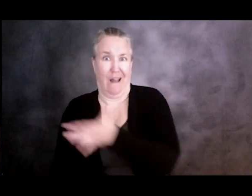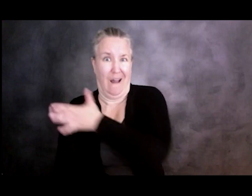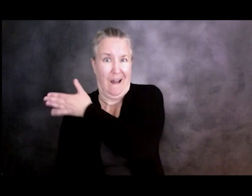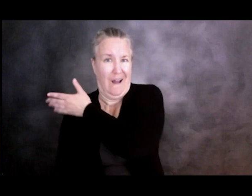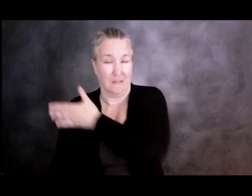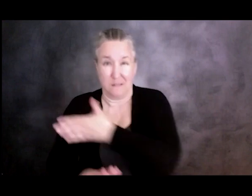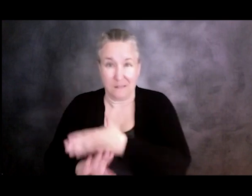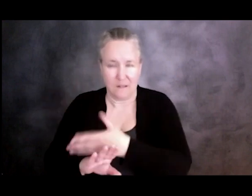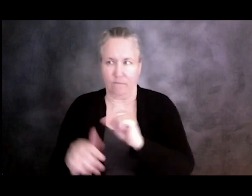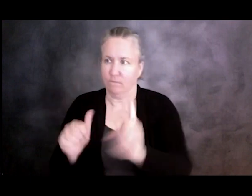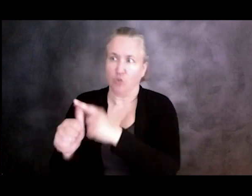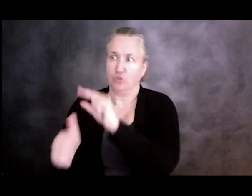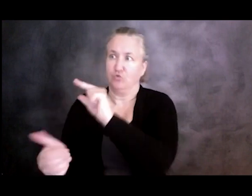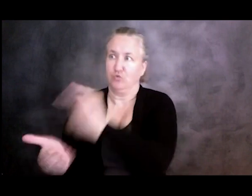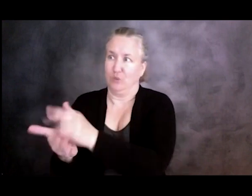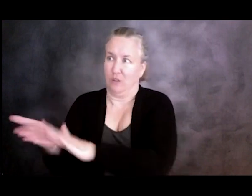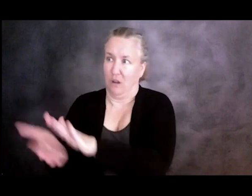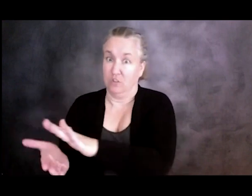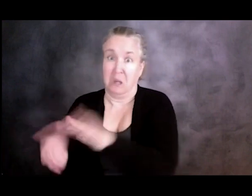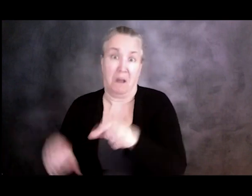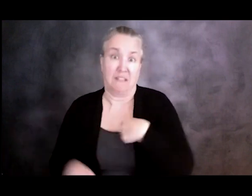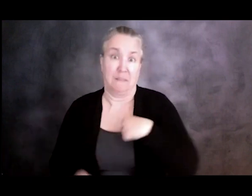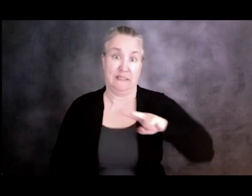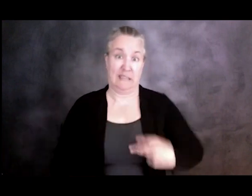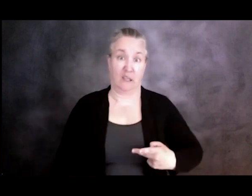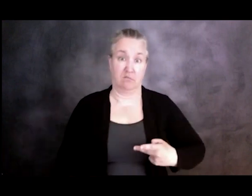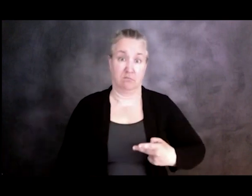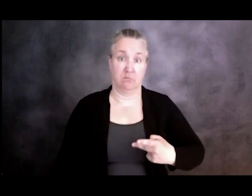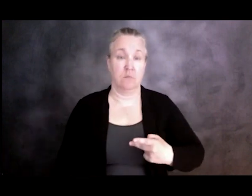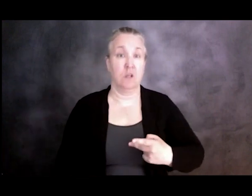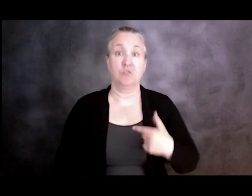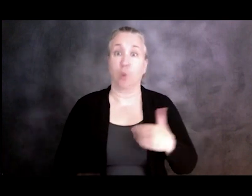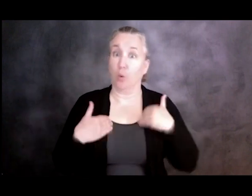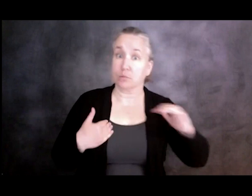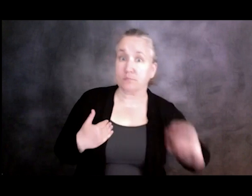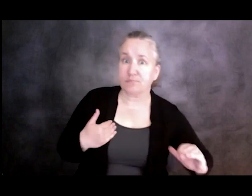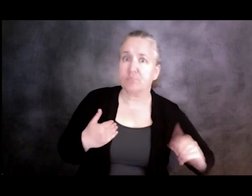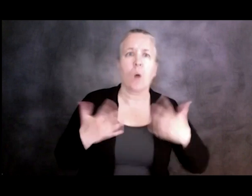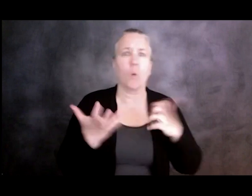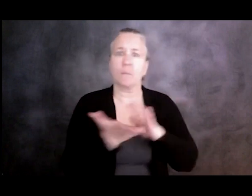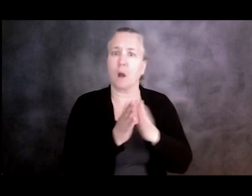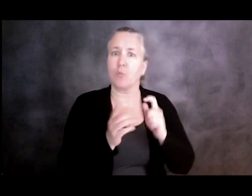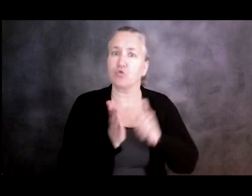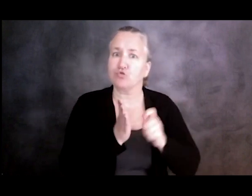And I was possibly the second. And so I wanted to be a writer when I was a kid.